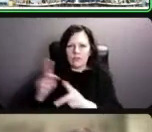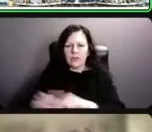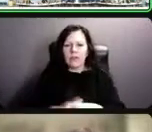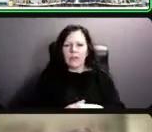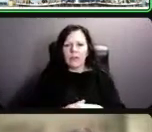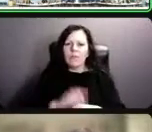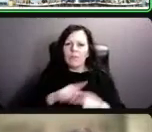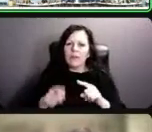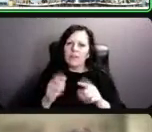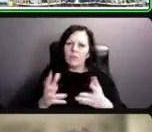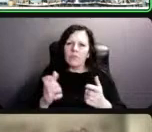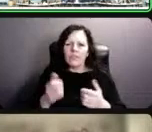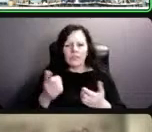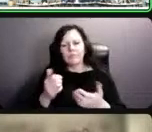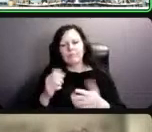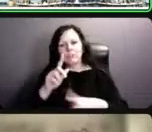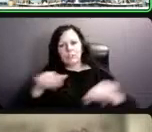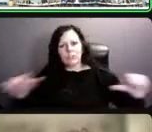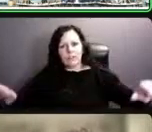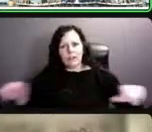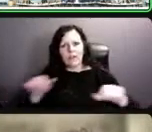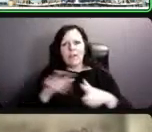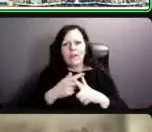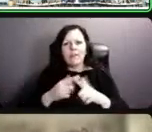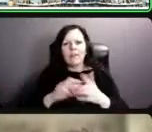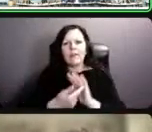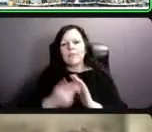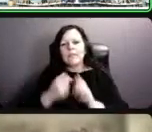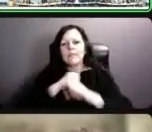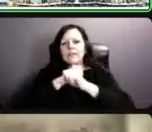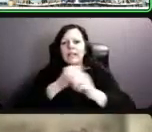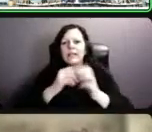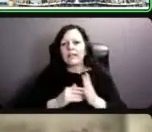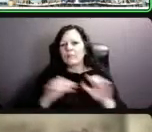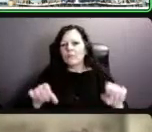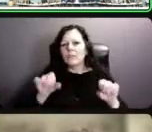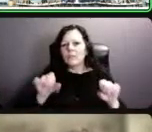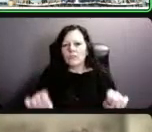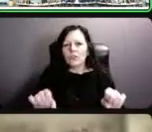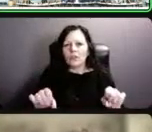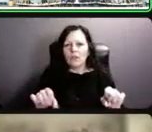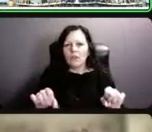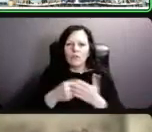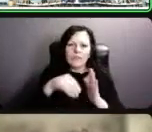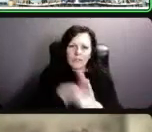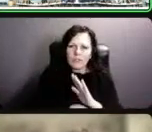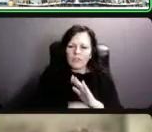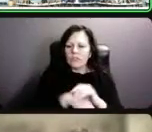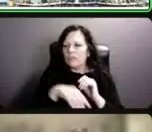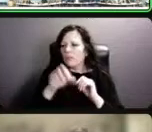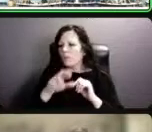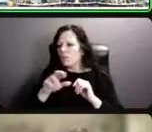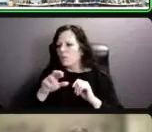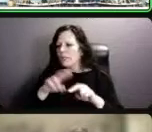WE CANND CAN'T COLLECT. BUT WITHIN THAT W DO HAVE SOME EXIBILITY TO HELP TO